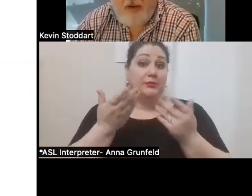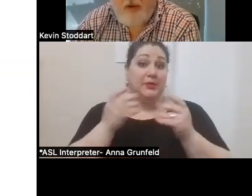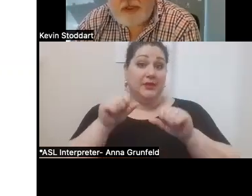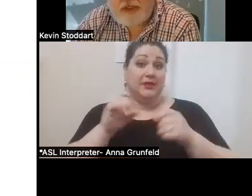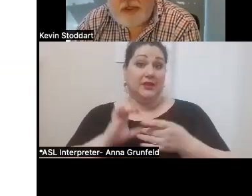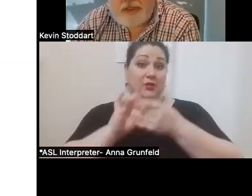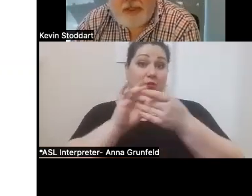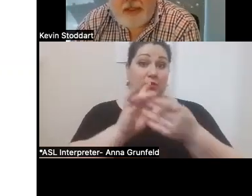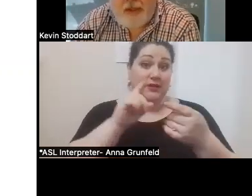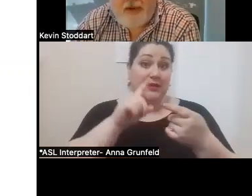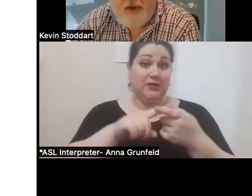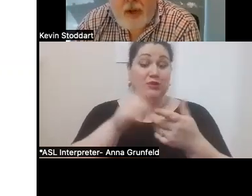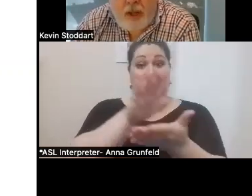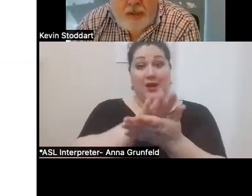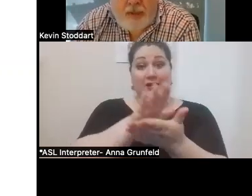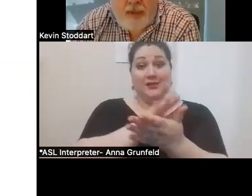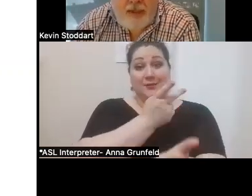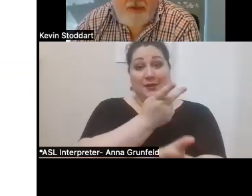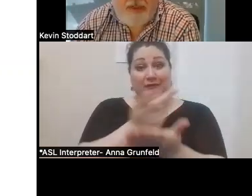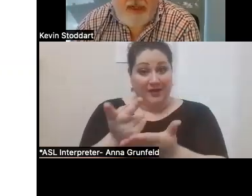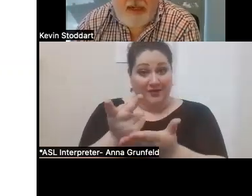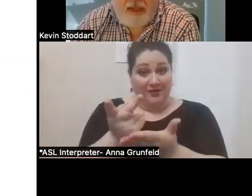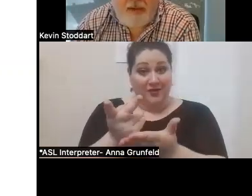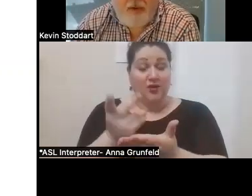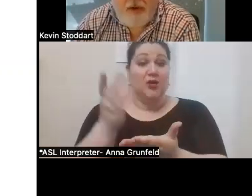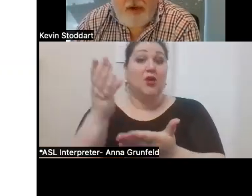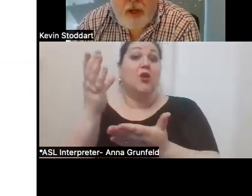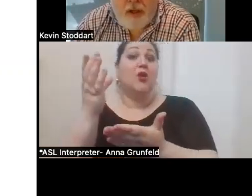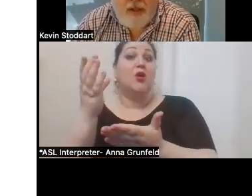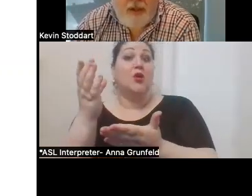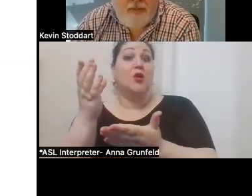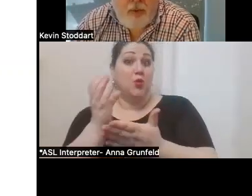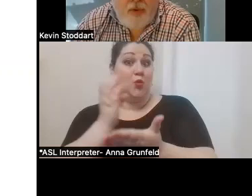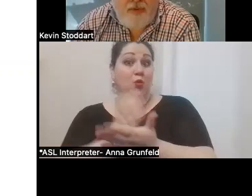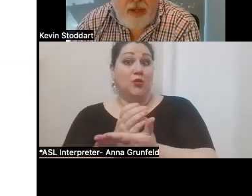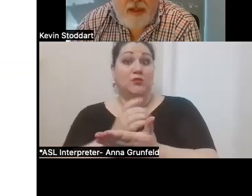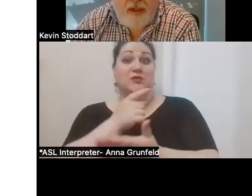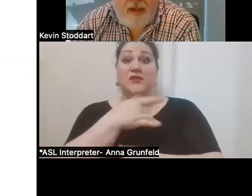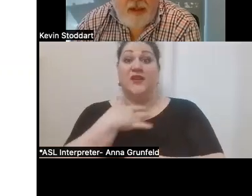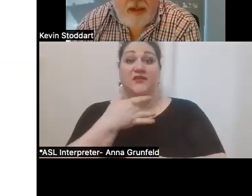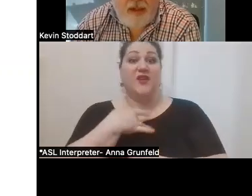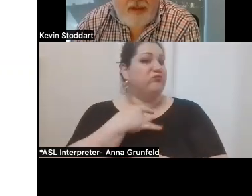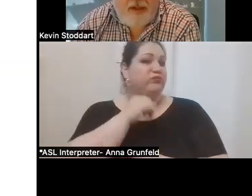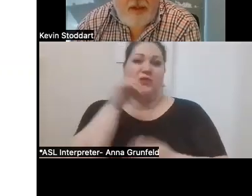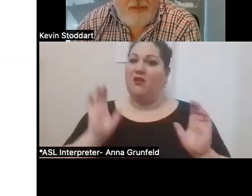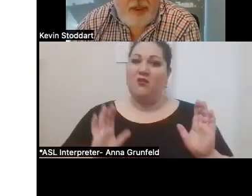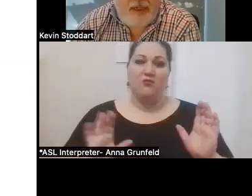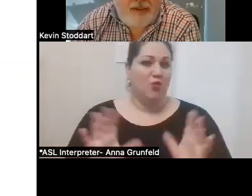courses that they're not interested in or not motivated to complete.